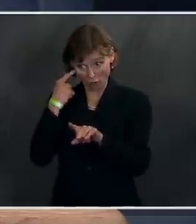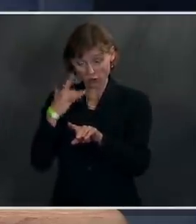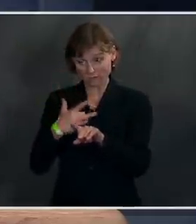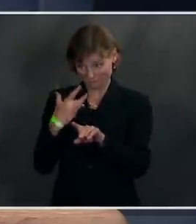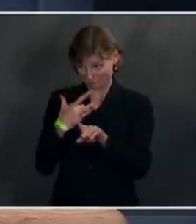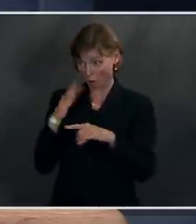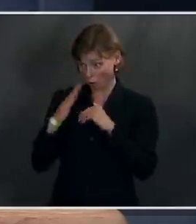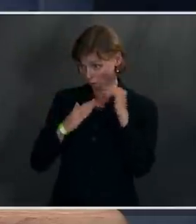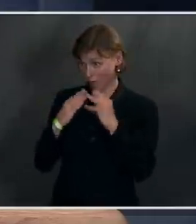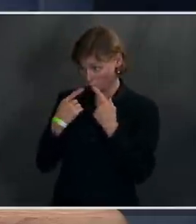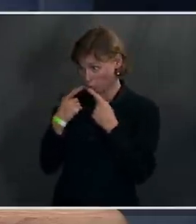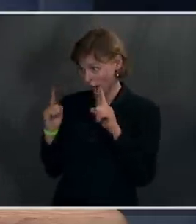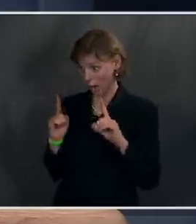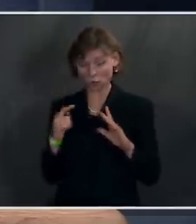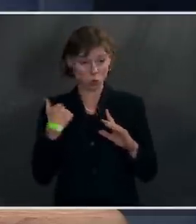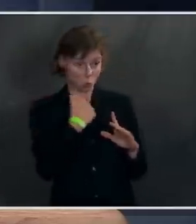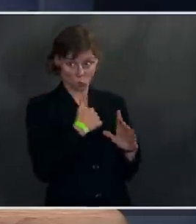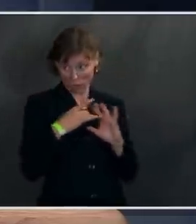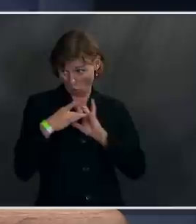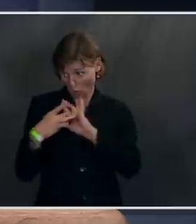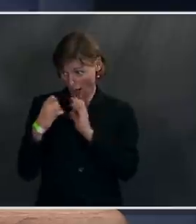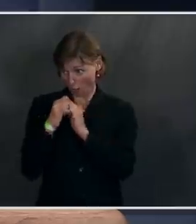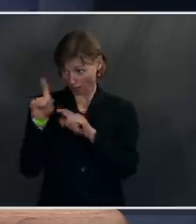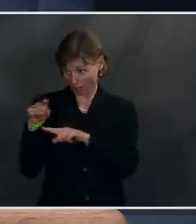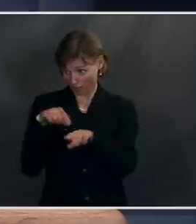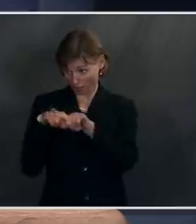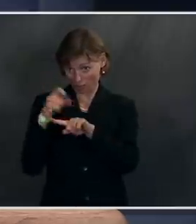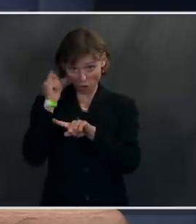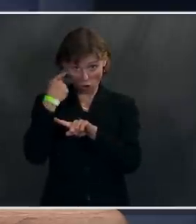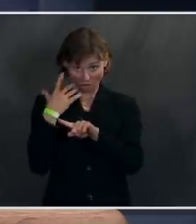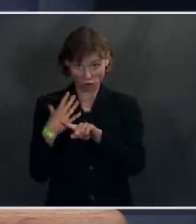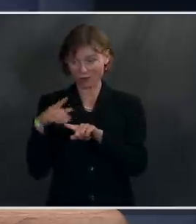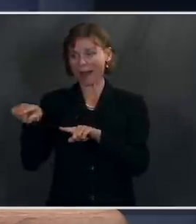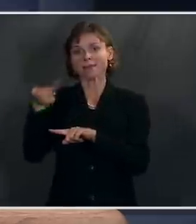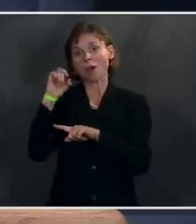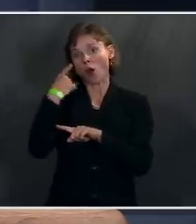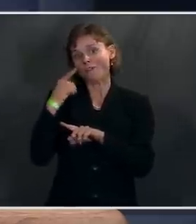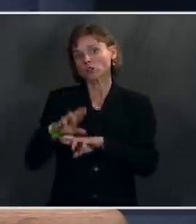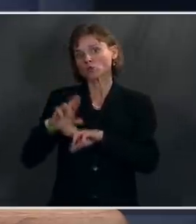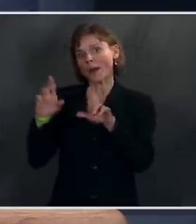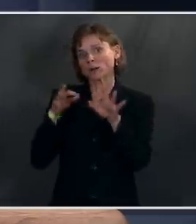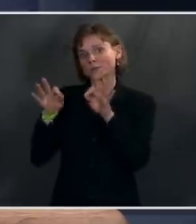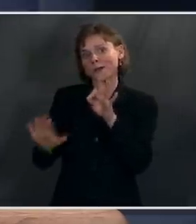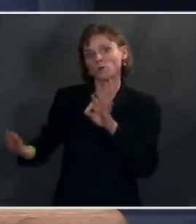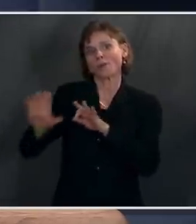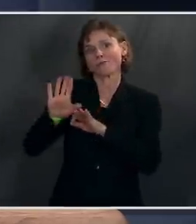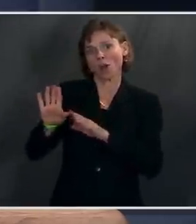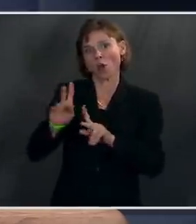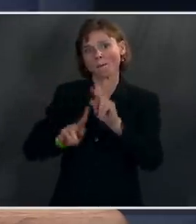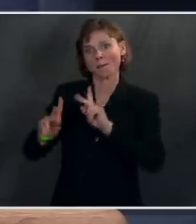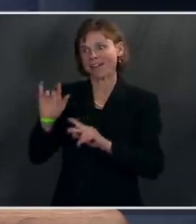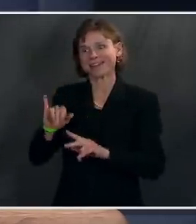that we're fully coordinating with them, that they can explain to their public that, of course, pharmacies are just a part of what we're doing.